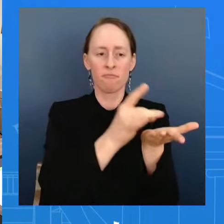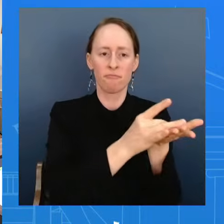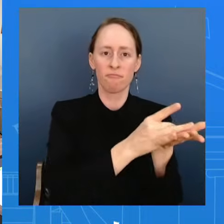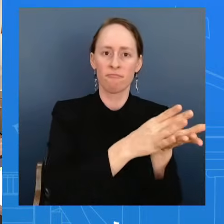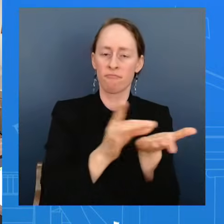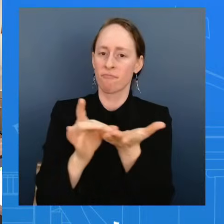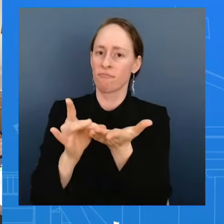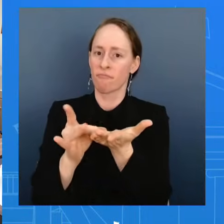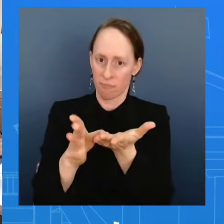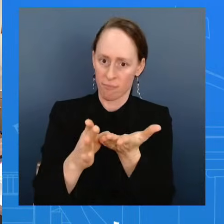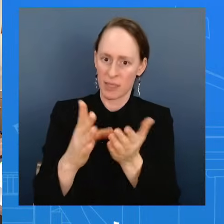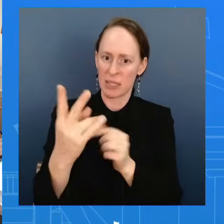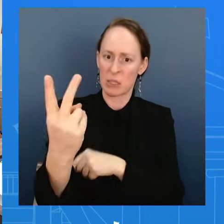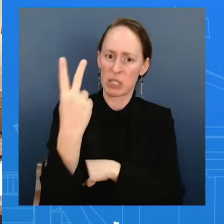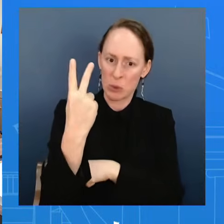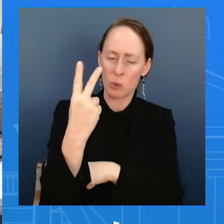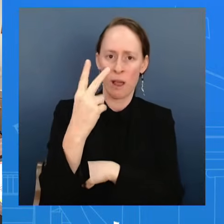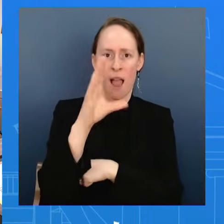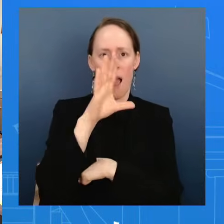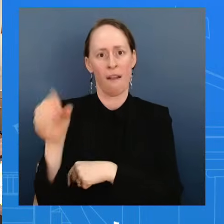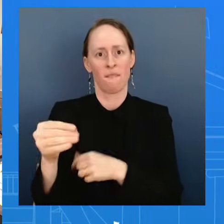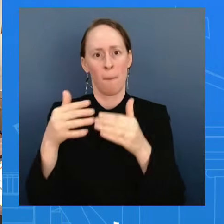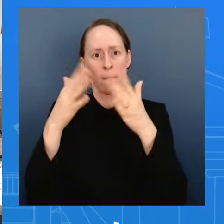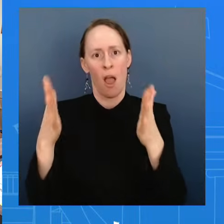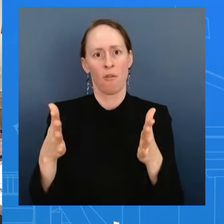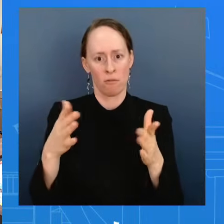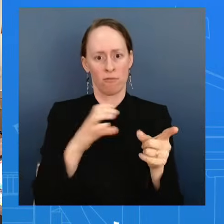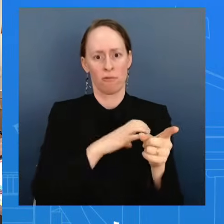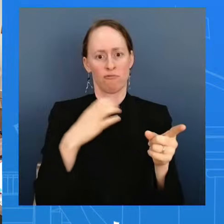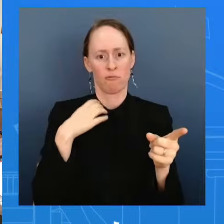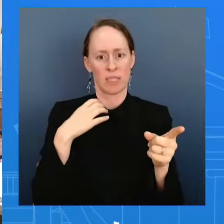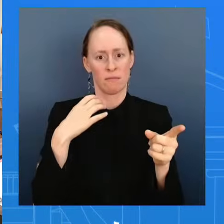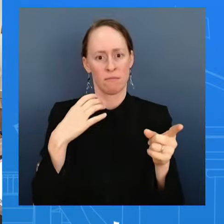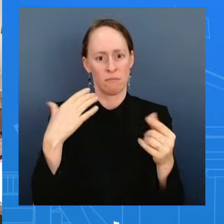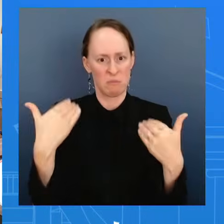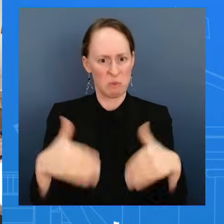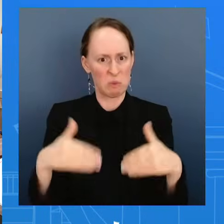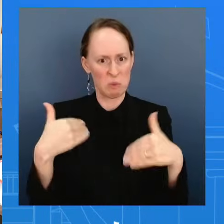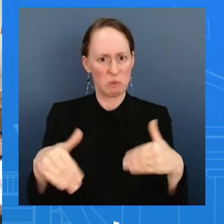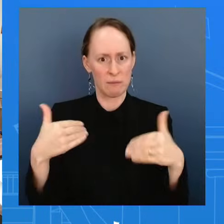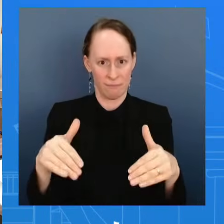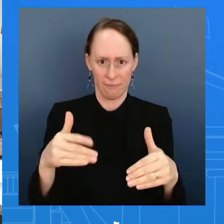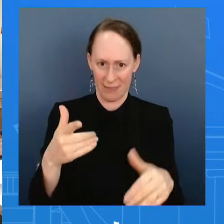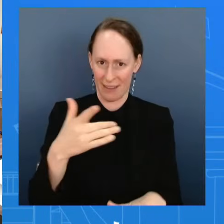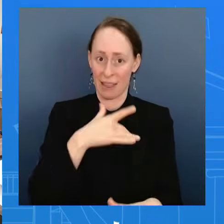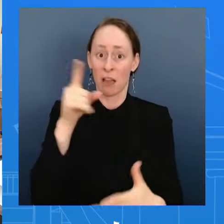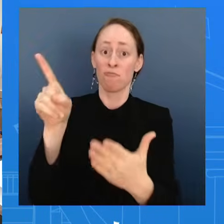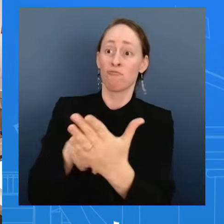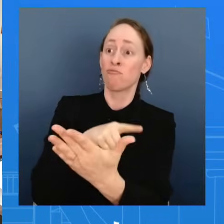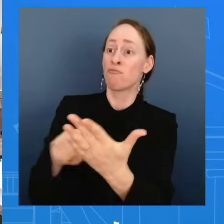But these dip- -- diplomatic conversation, these de-escalation -- trying to de-escalate tensions is important as well.